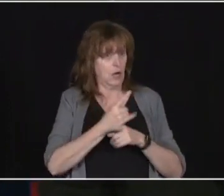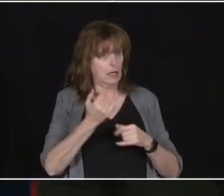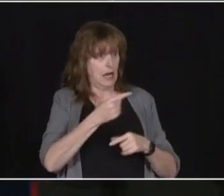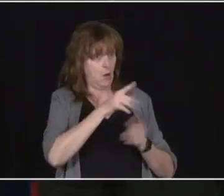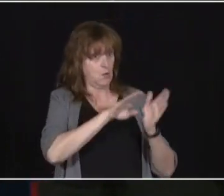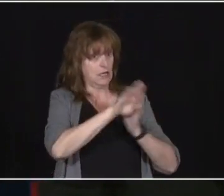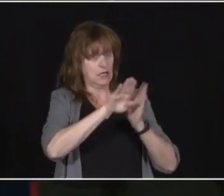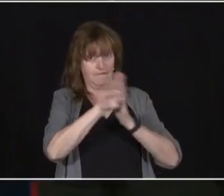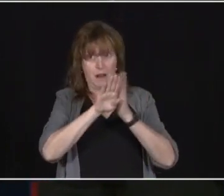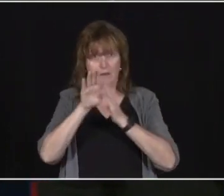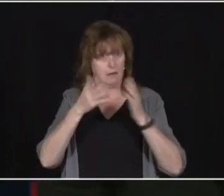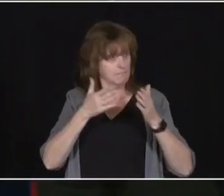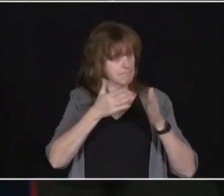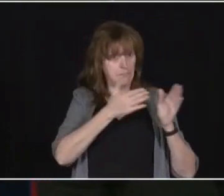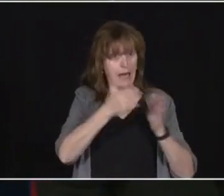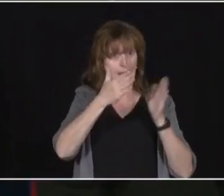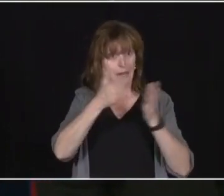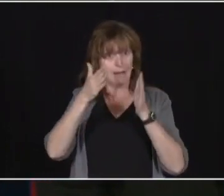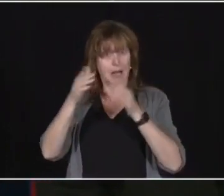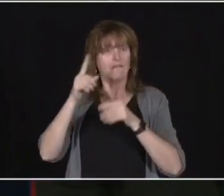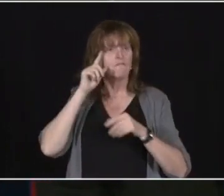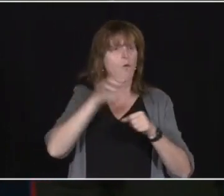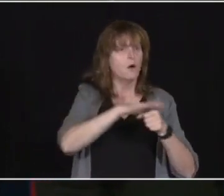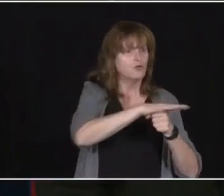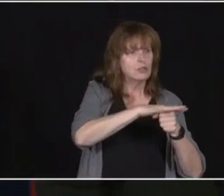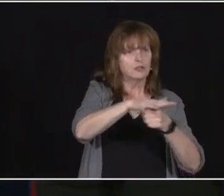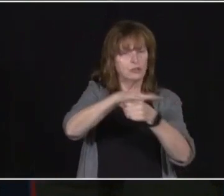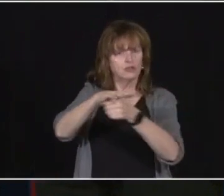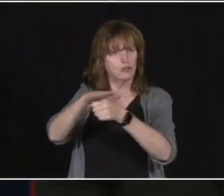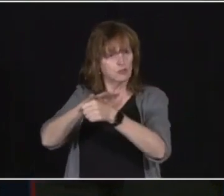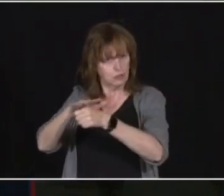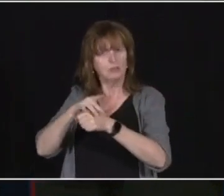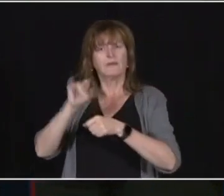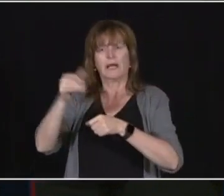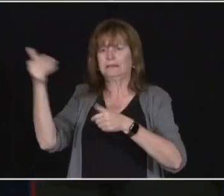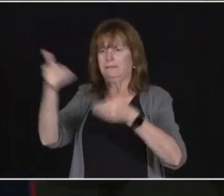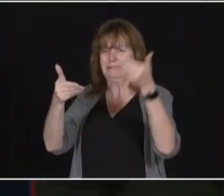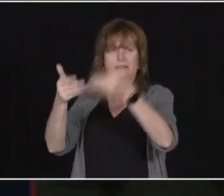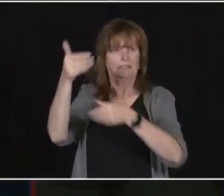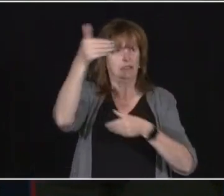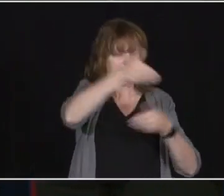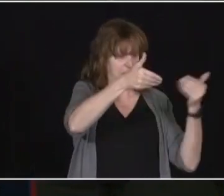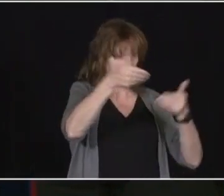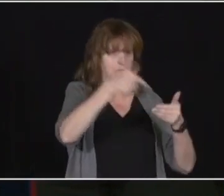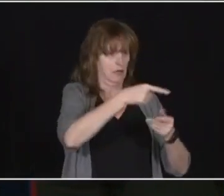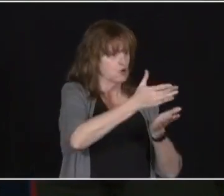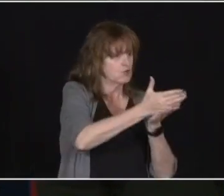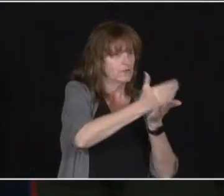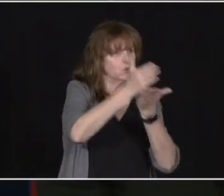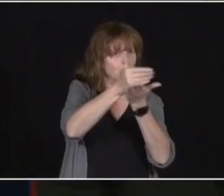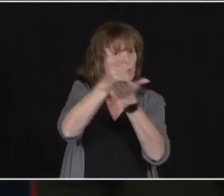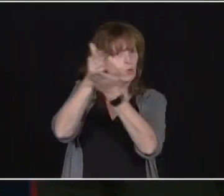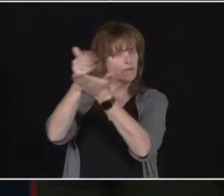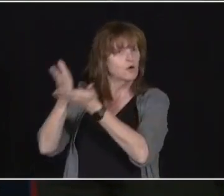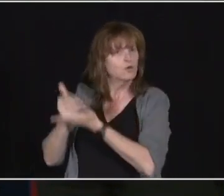We are waiting to receive the responses that are now being reviewed on a regional basis and many parts of the province and we do have the